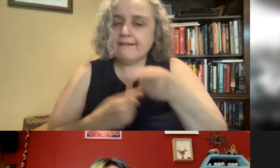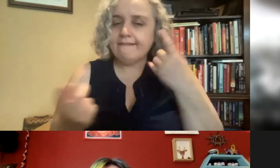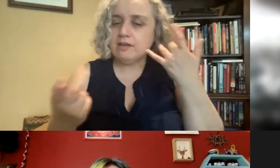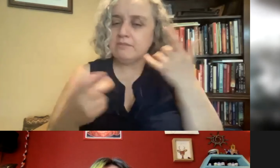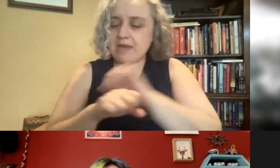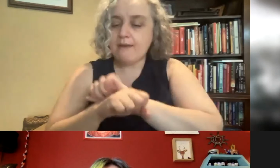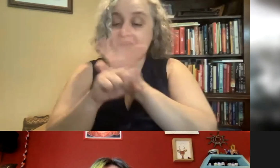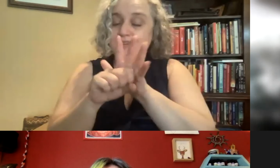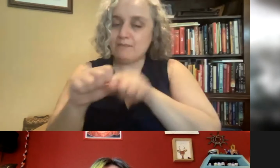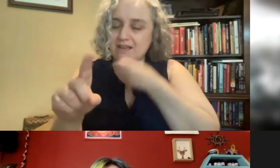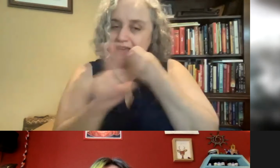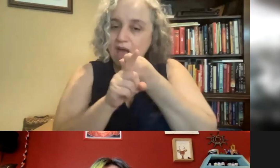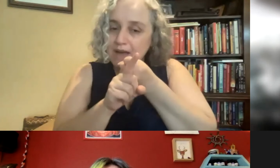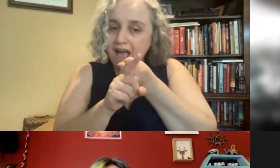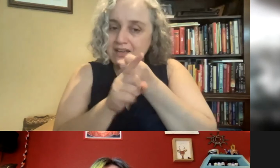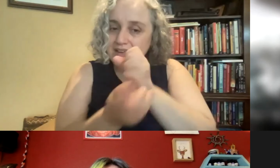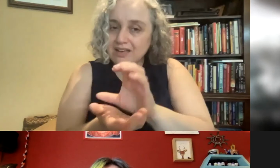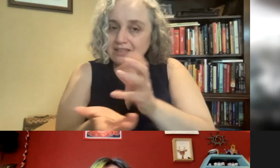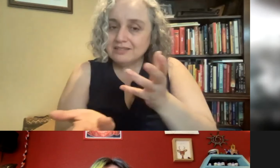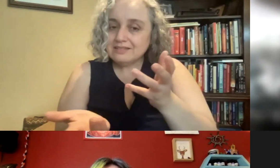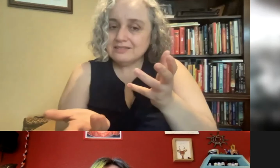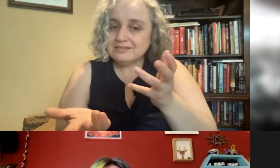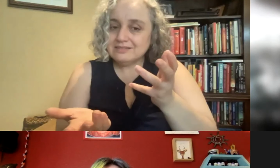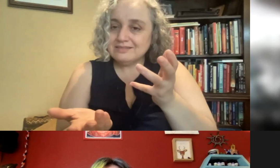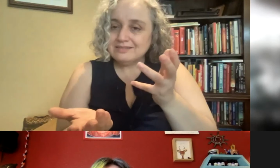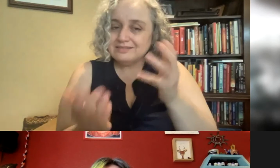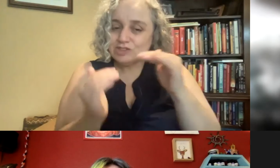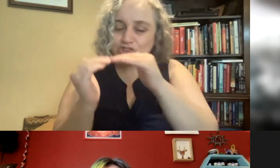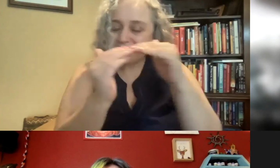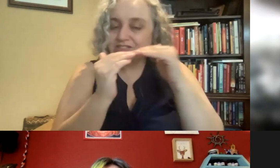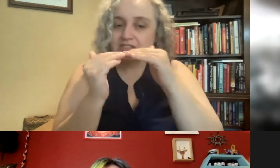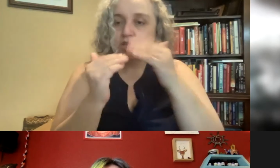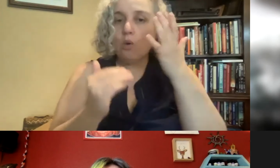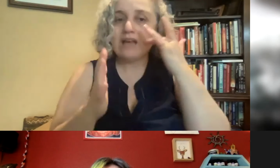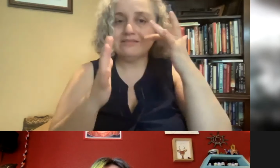where the decisions of